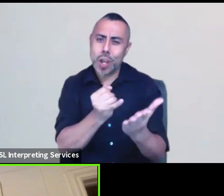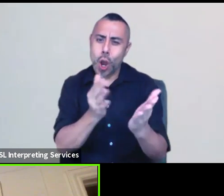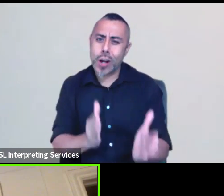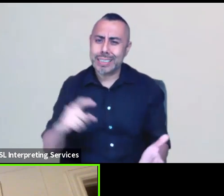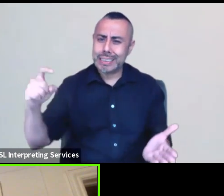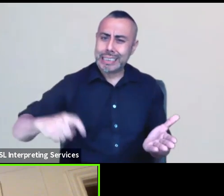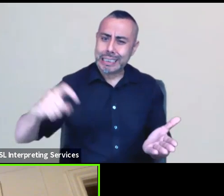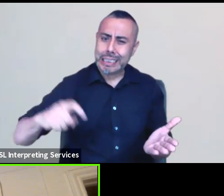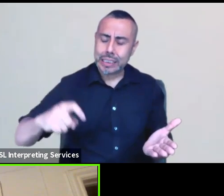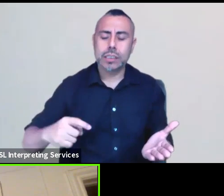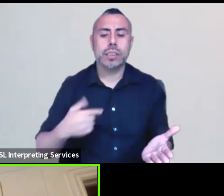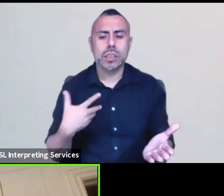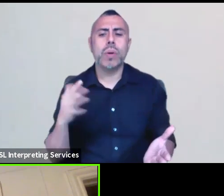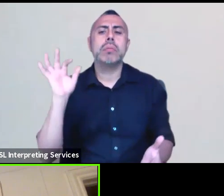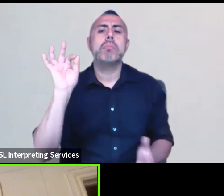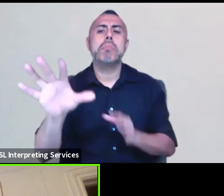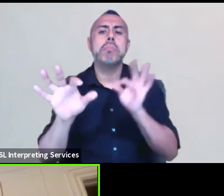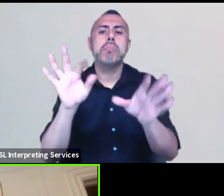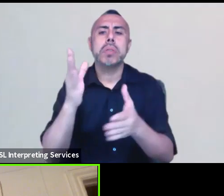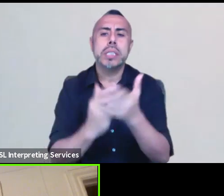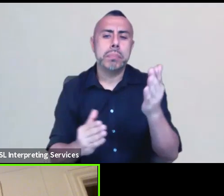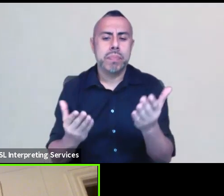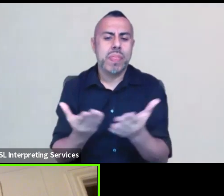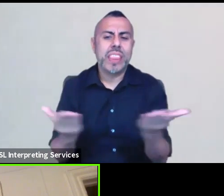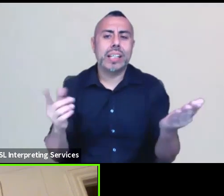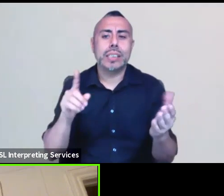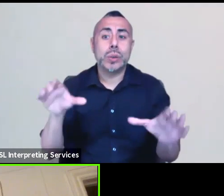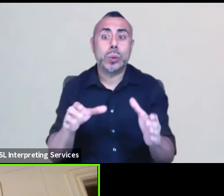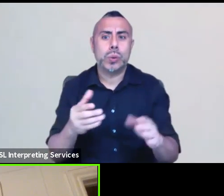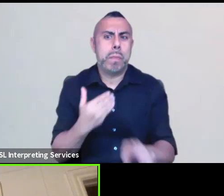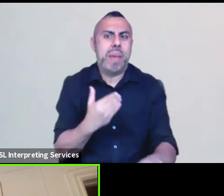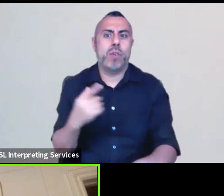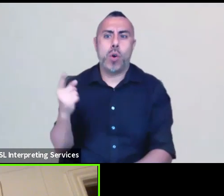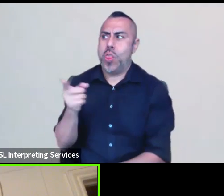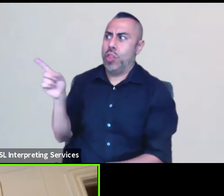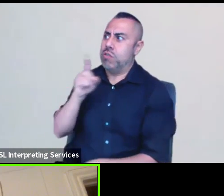before those things become available so you can be ready for them.